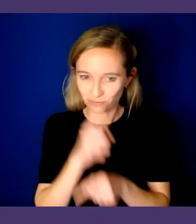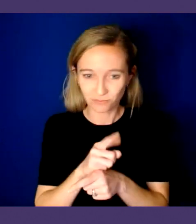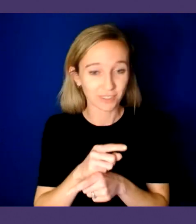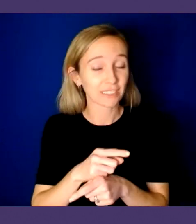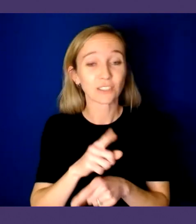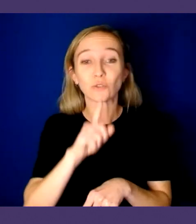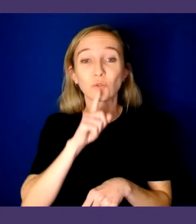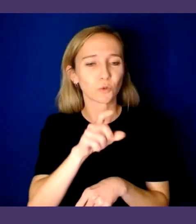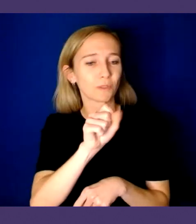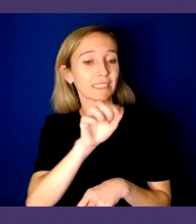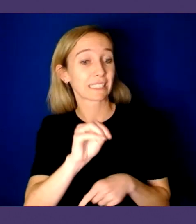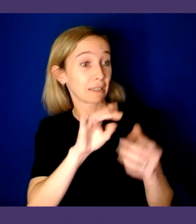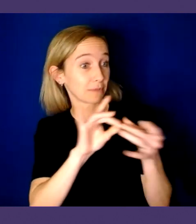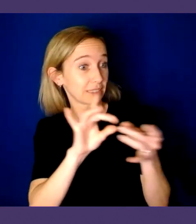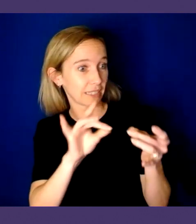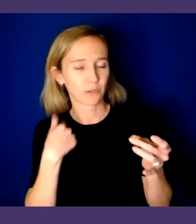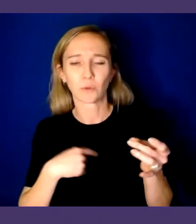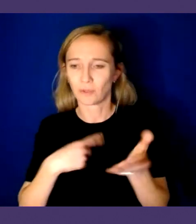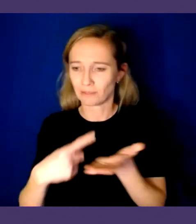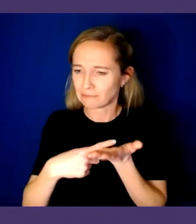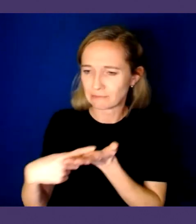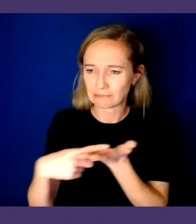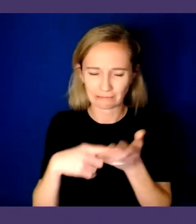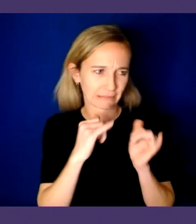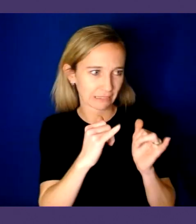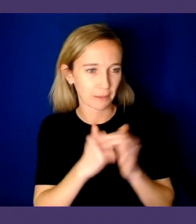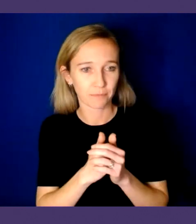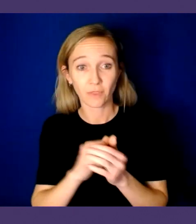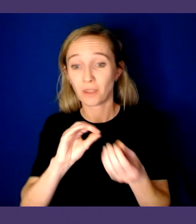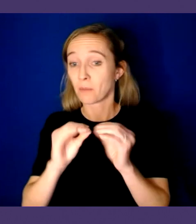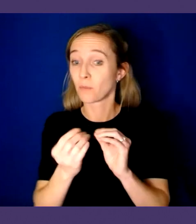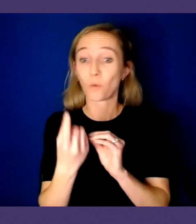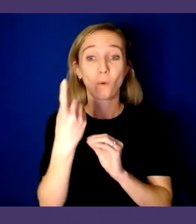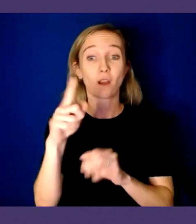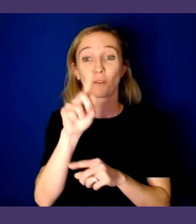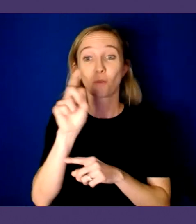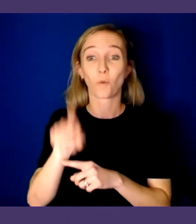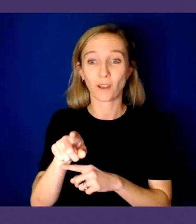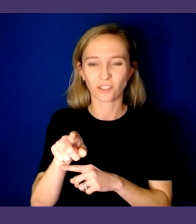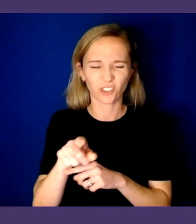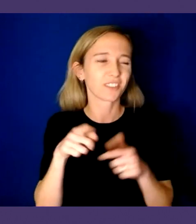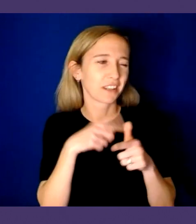I think our actual number 1 question and then I'll come back to building off of Sam's answer as well,